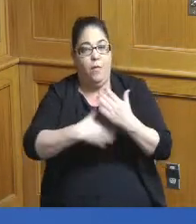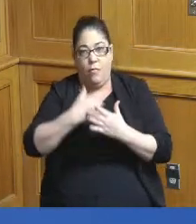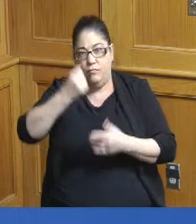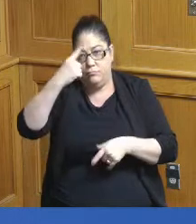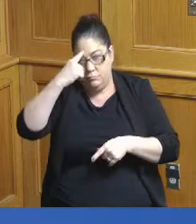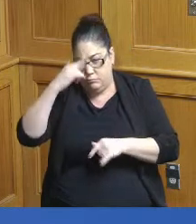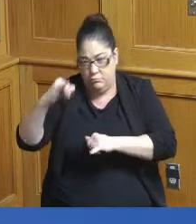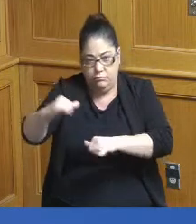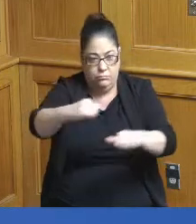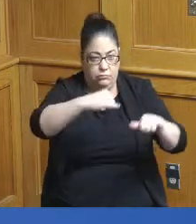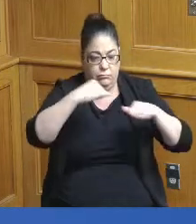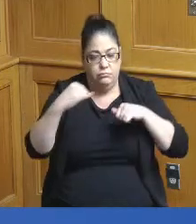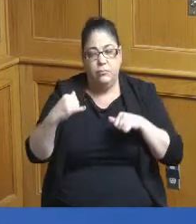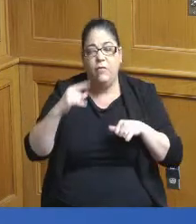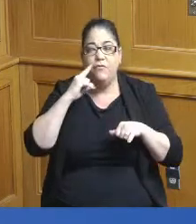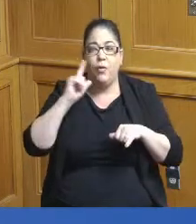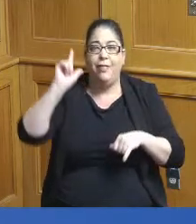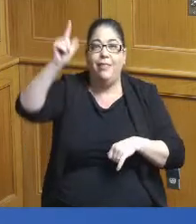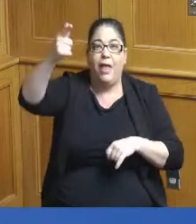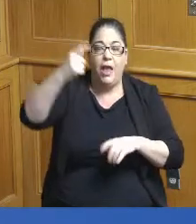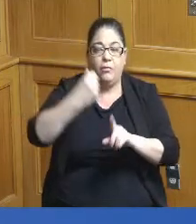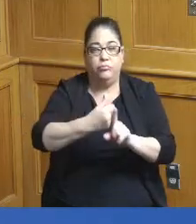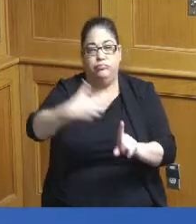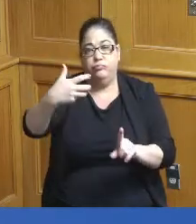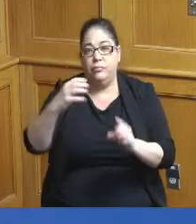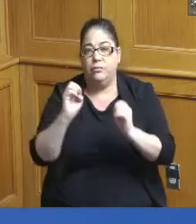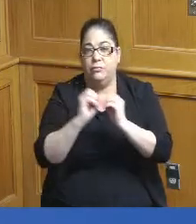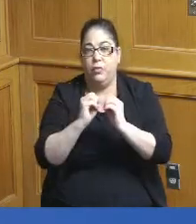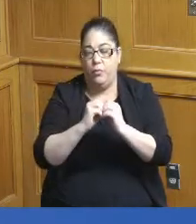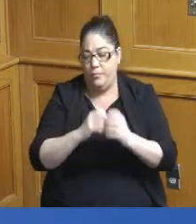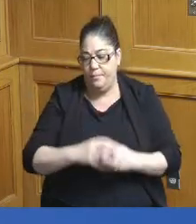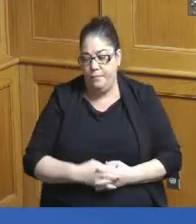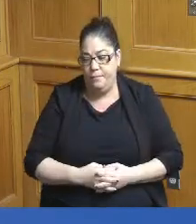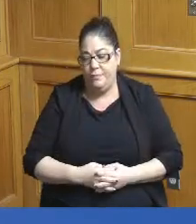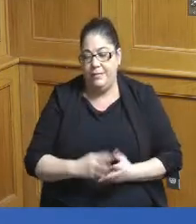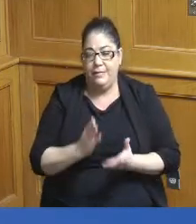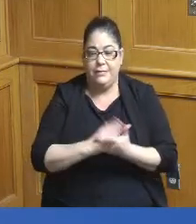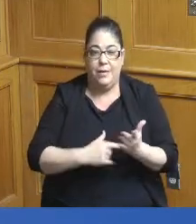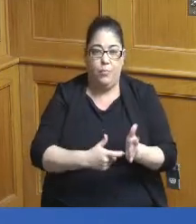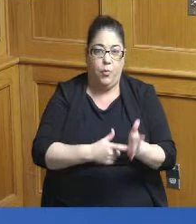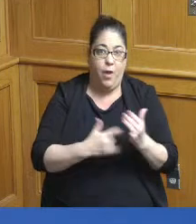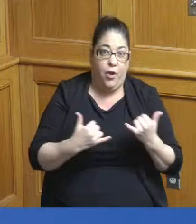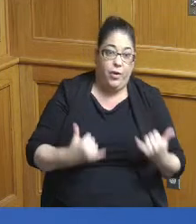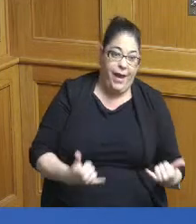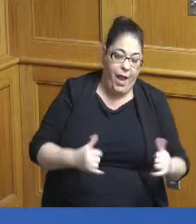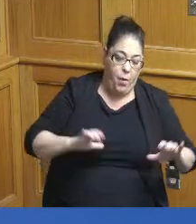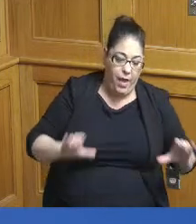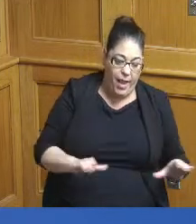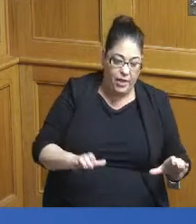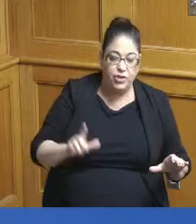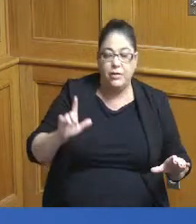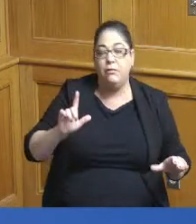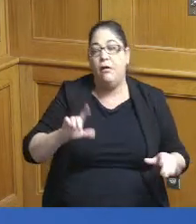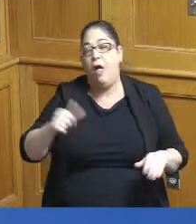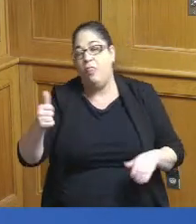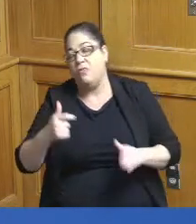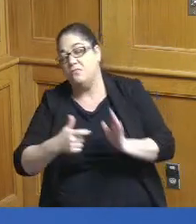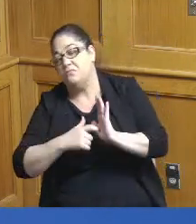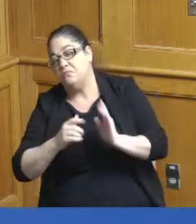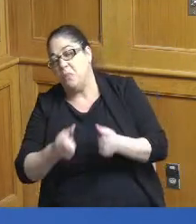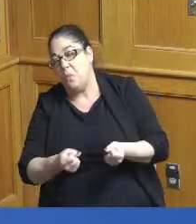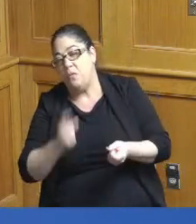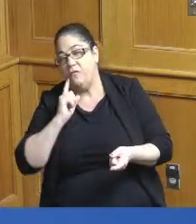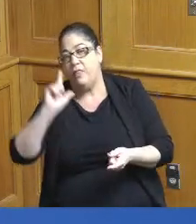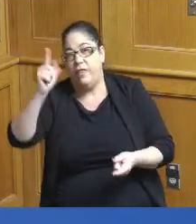are more longer term things some are more for more immediate action but nonetheless just to try to